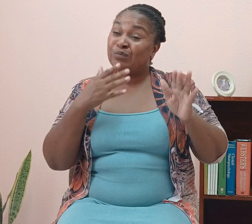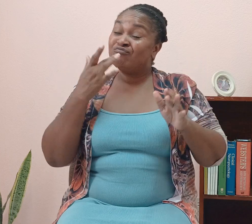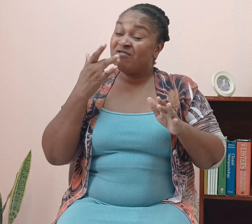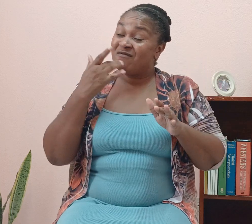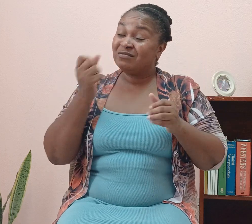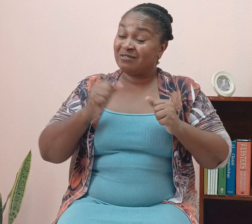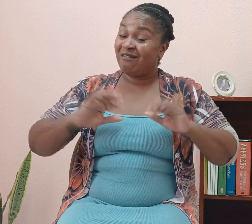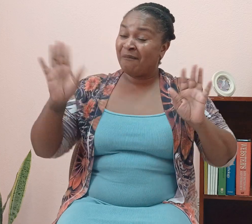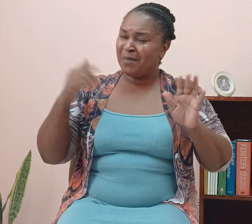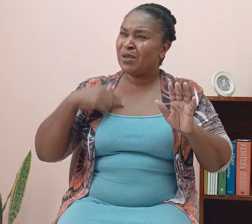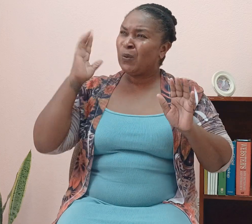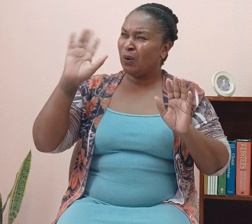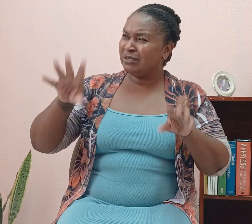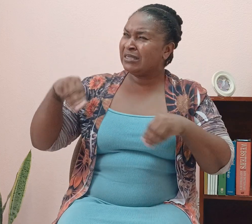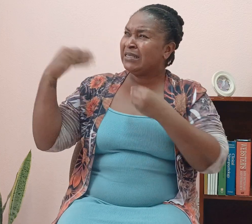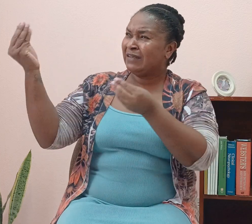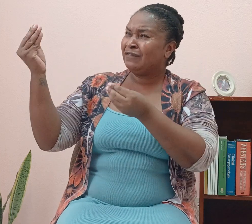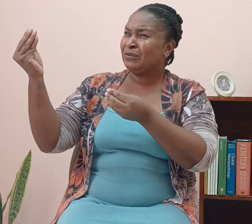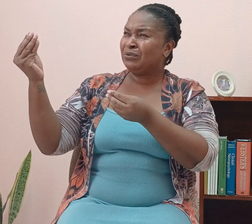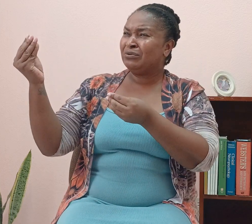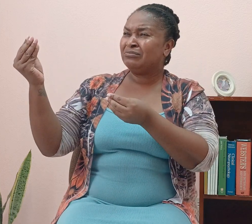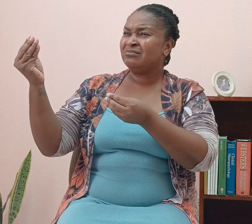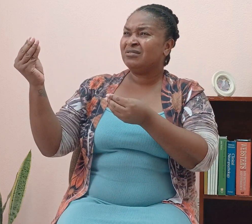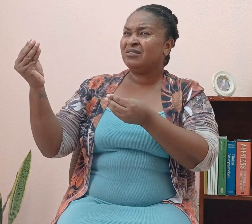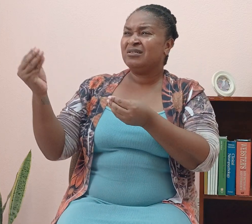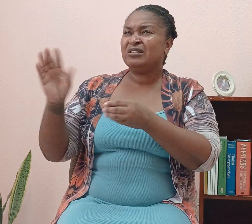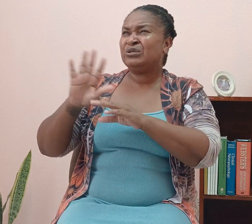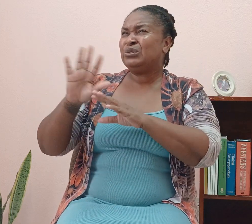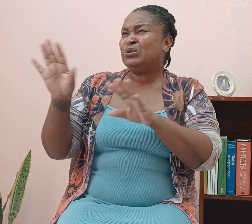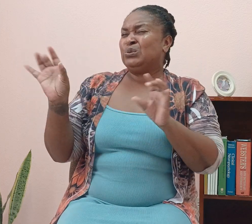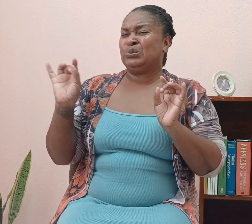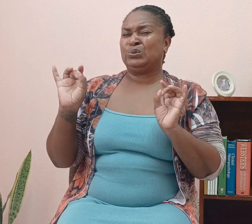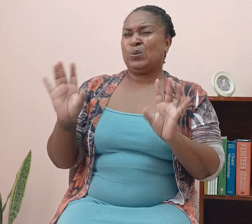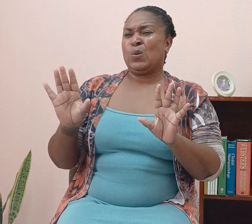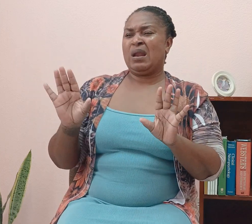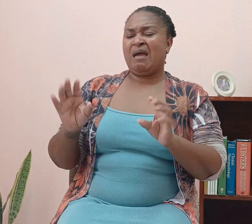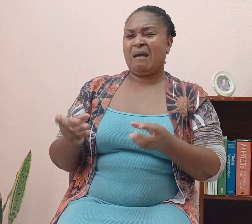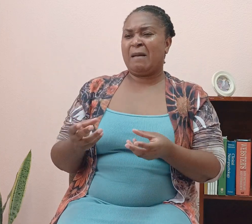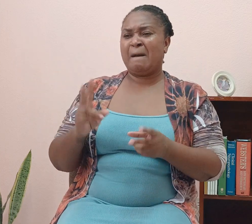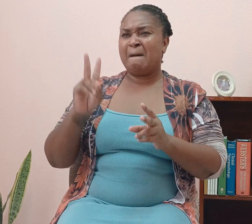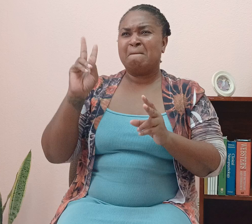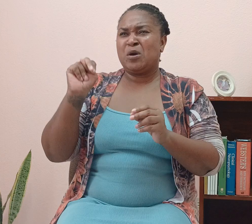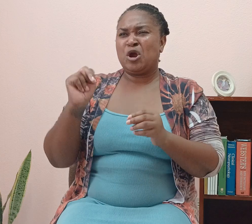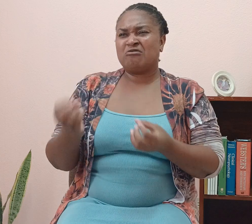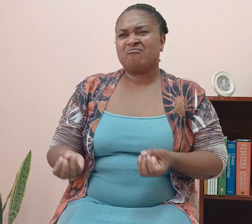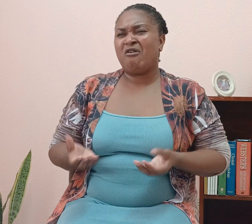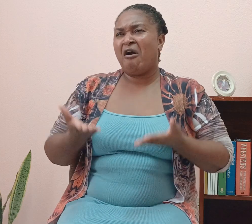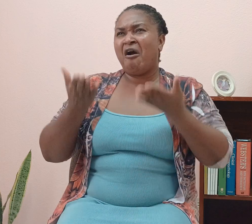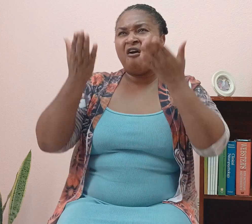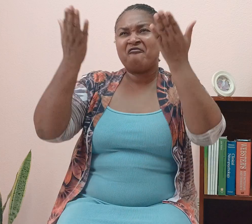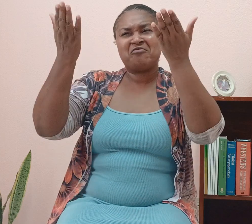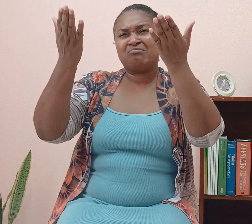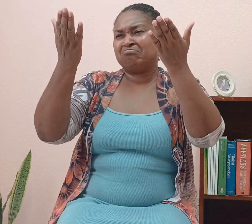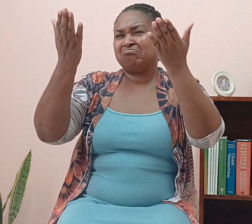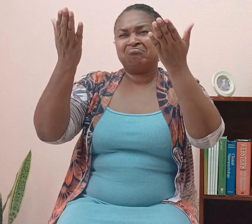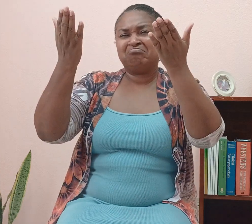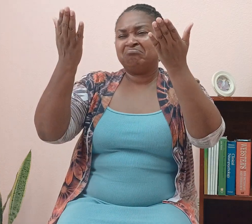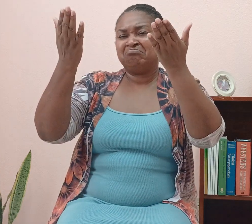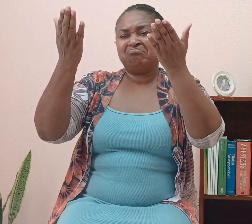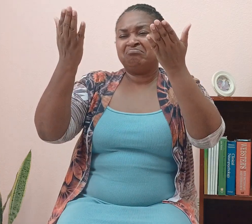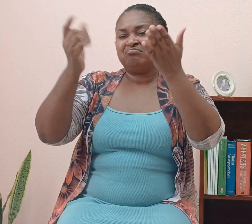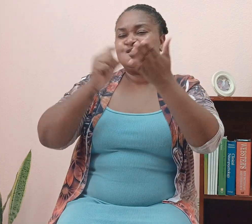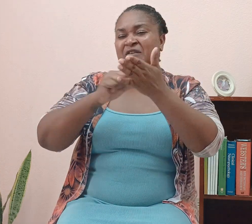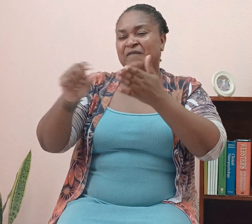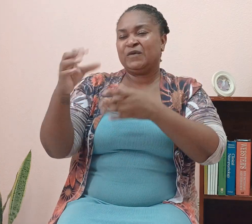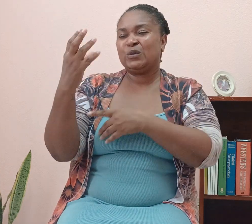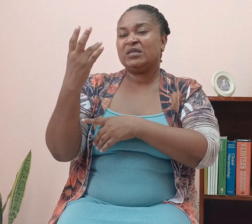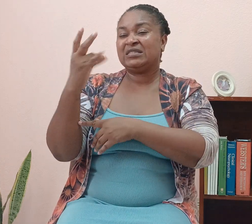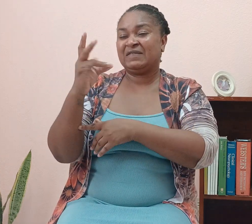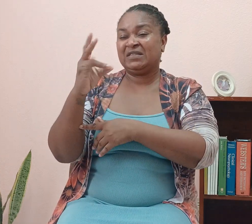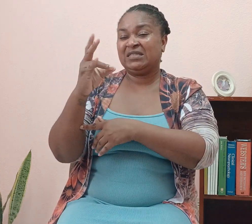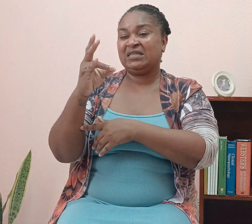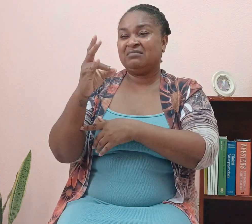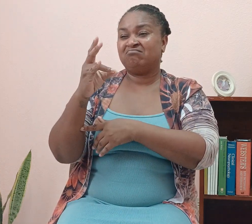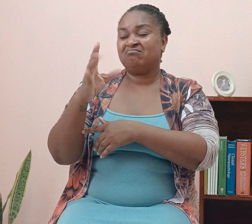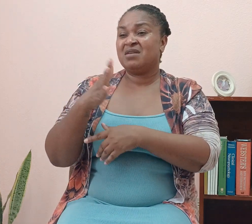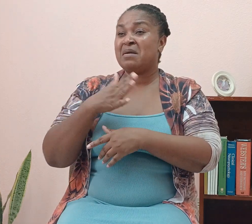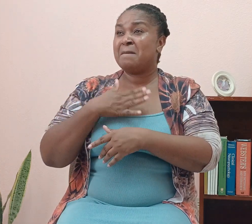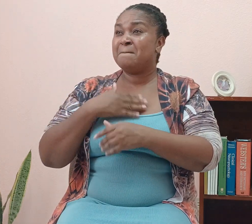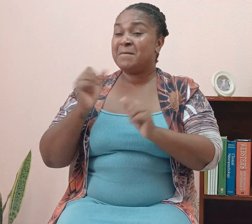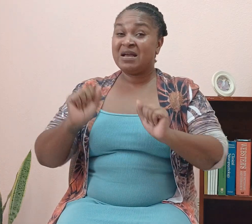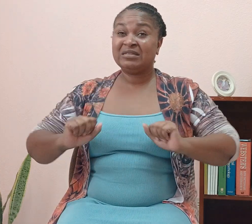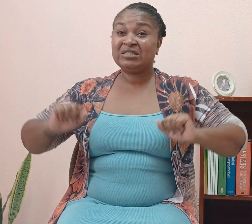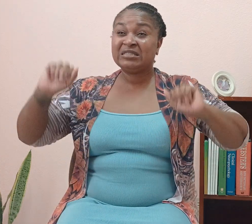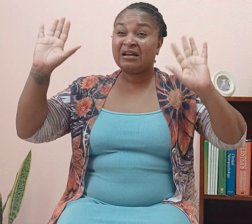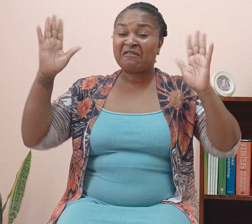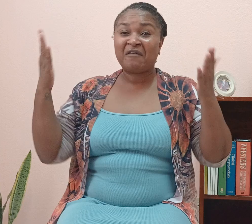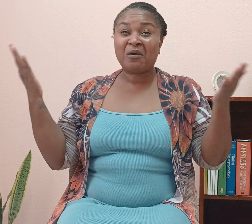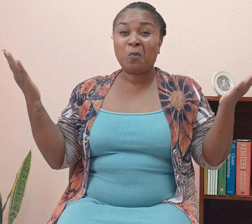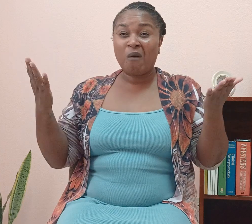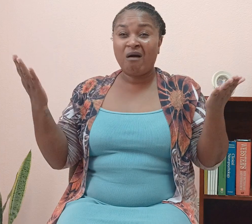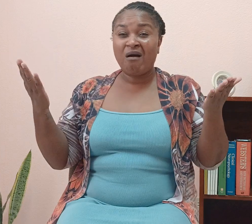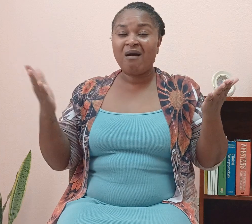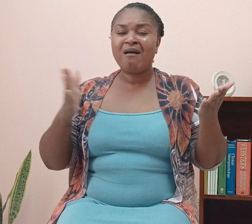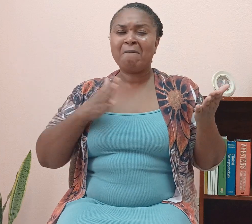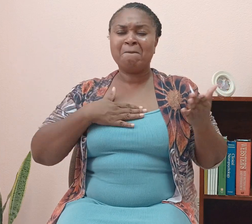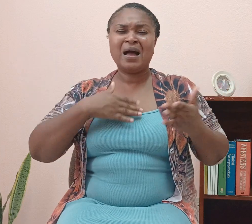you do not take pleasure in burnt offerings. 17 My sacrifice, O God, is[b] a broken spirit;